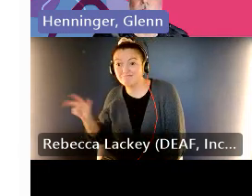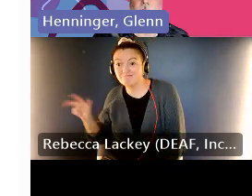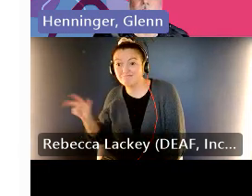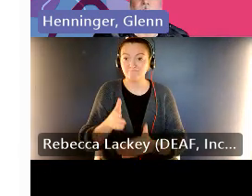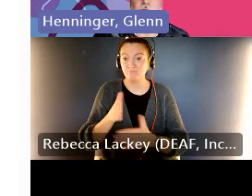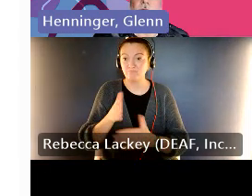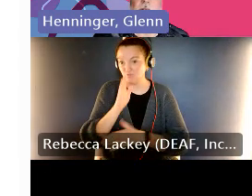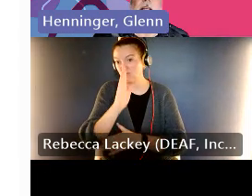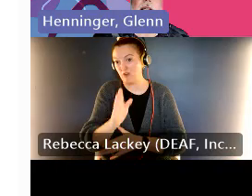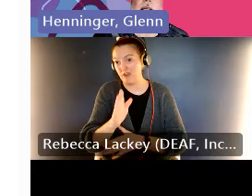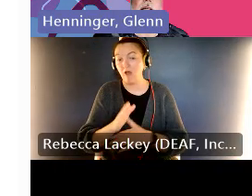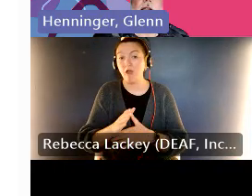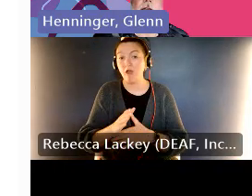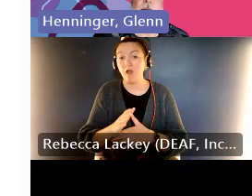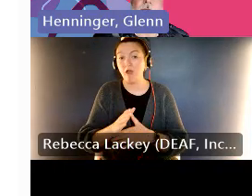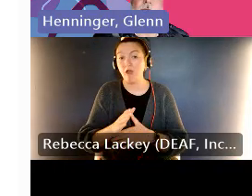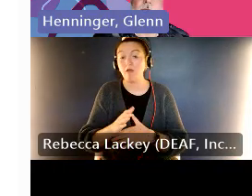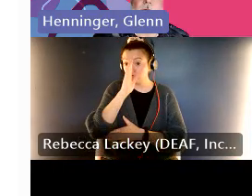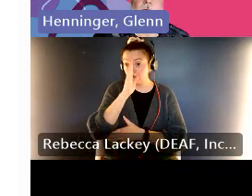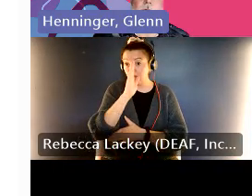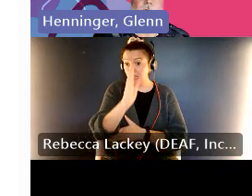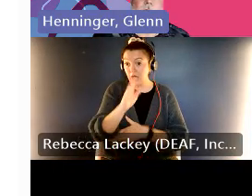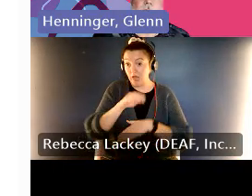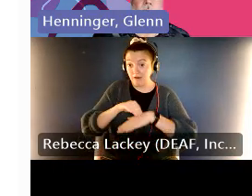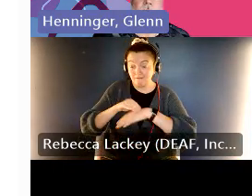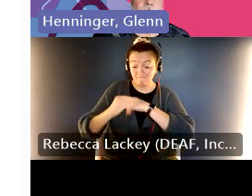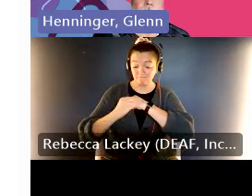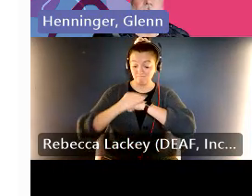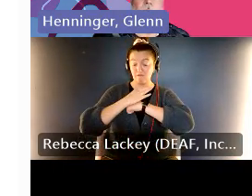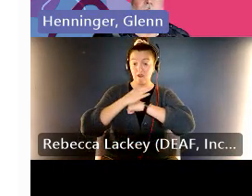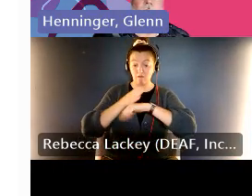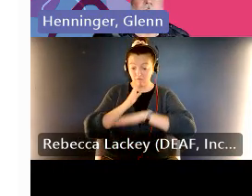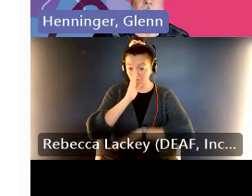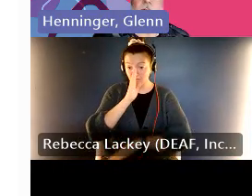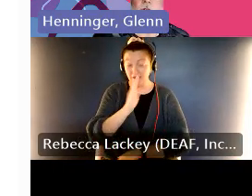That to the straight line effect When they can go in a straight line for long